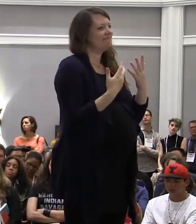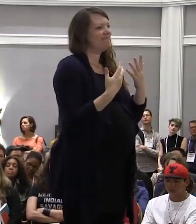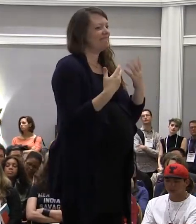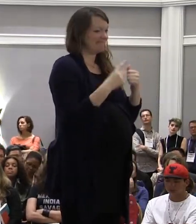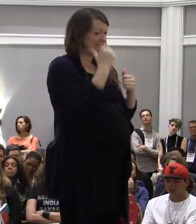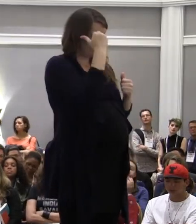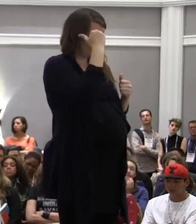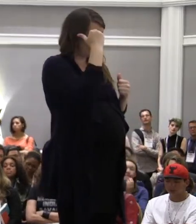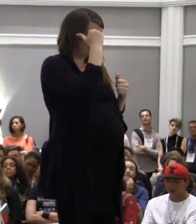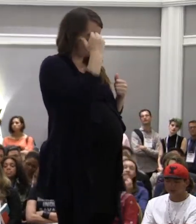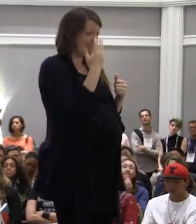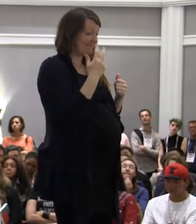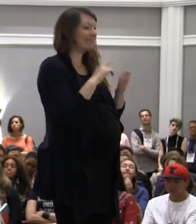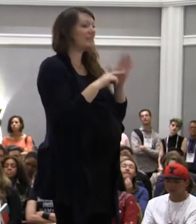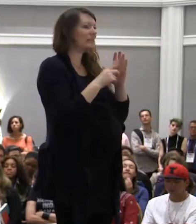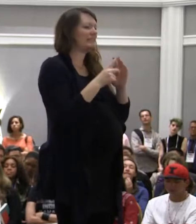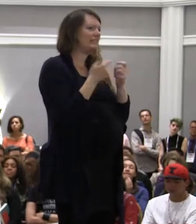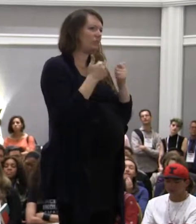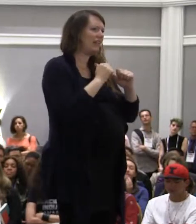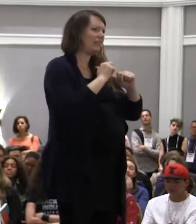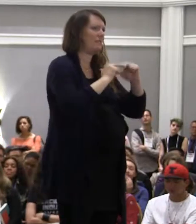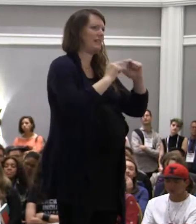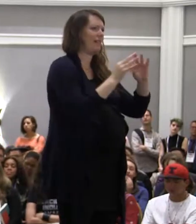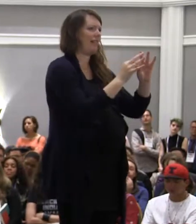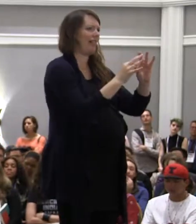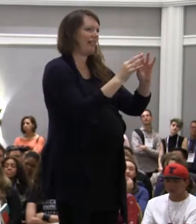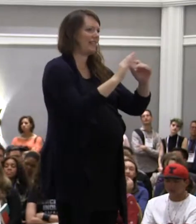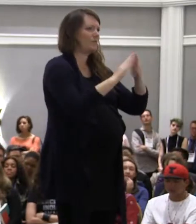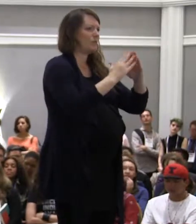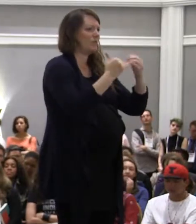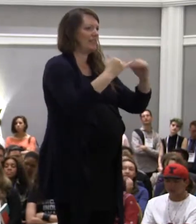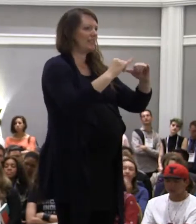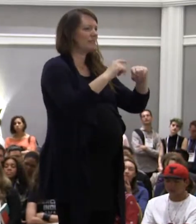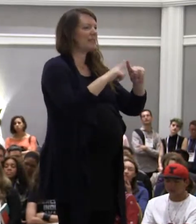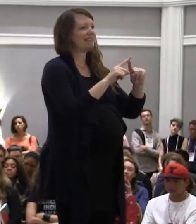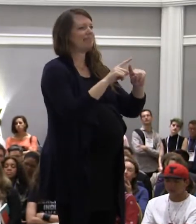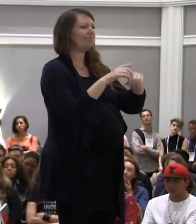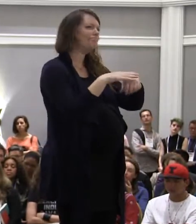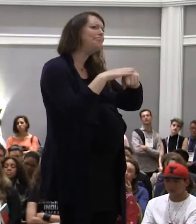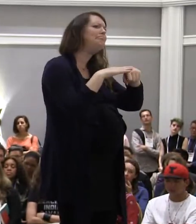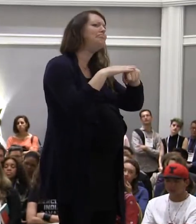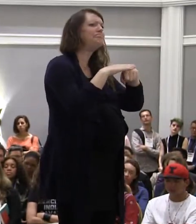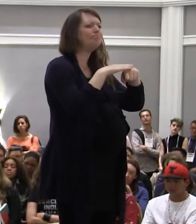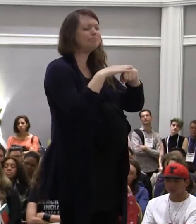So you're building community, but it's like, yeah, you know, we're, OK.